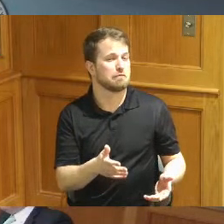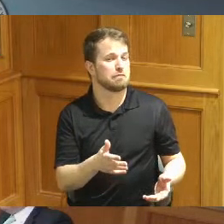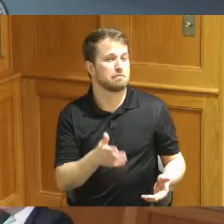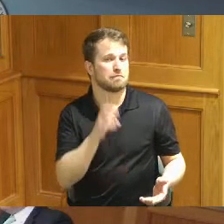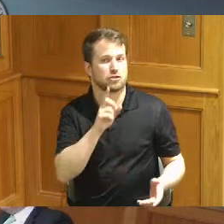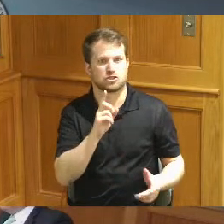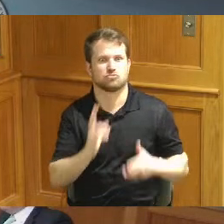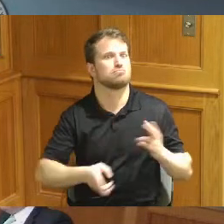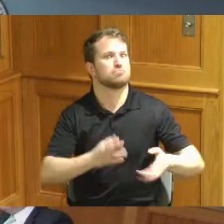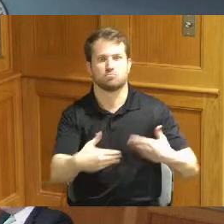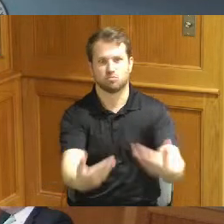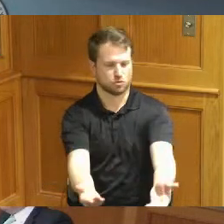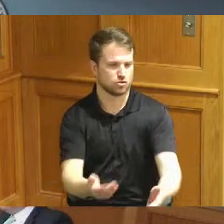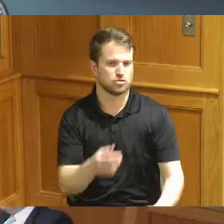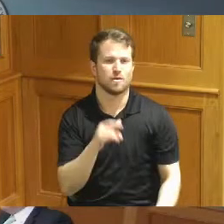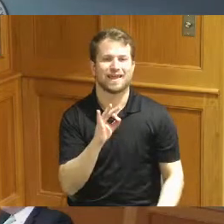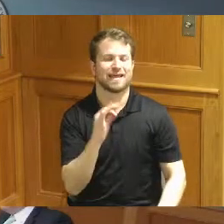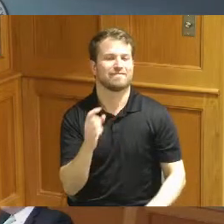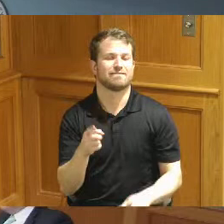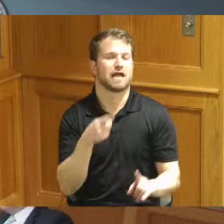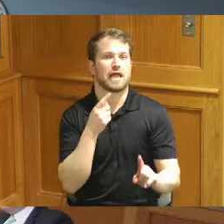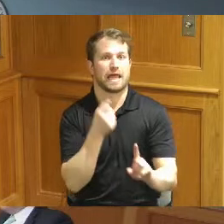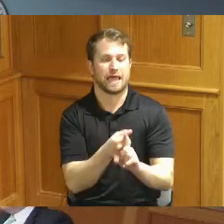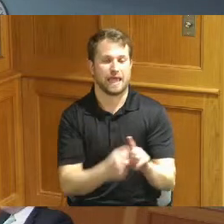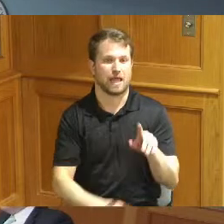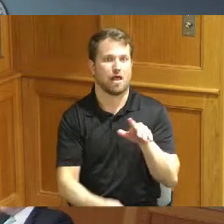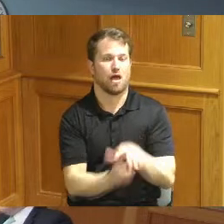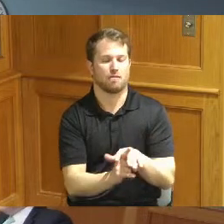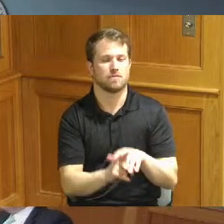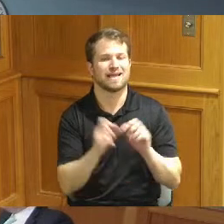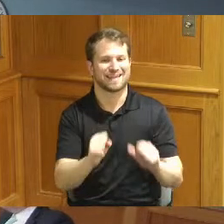the project and then if something were to happen you could always hold it but I don't think we'll